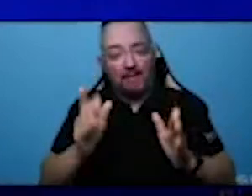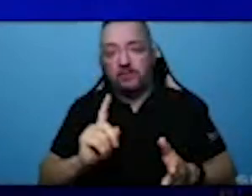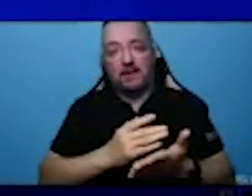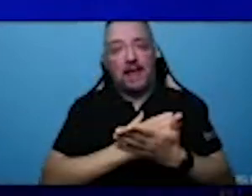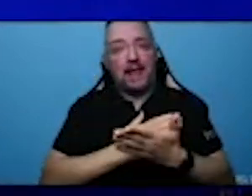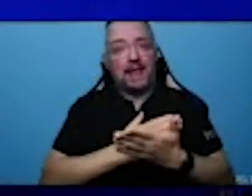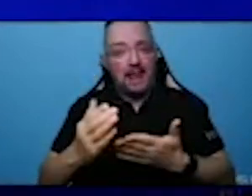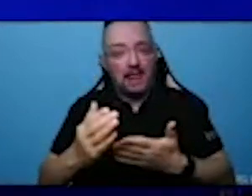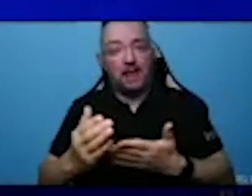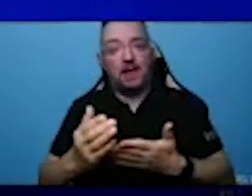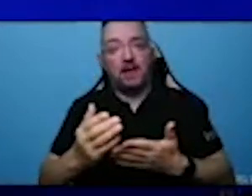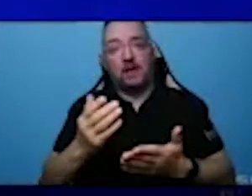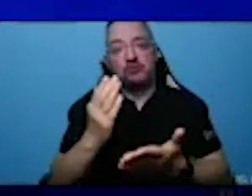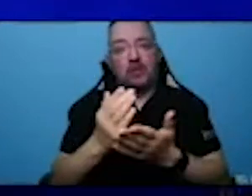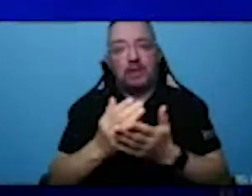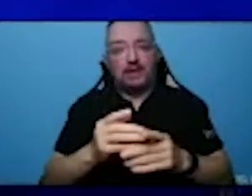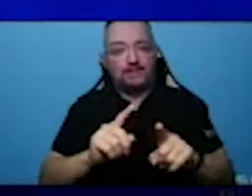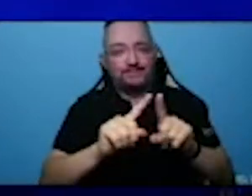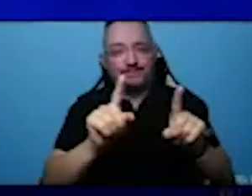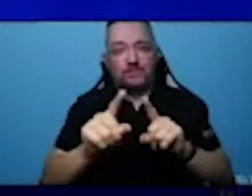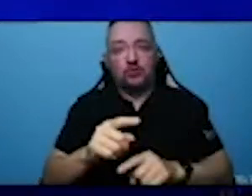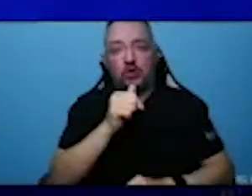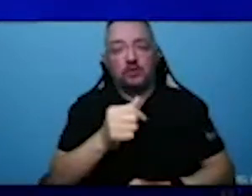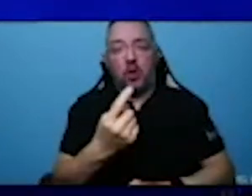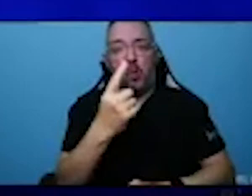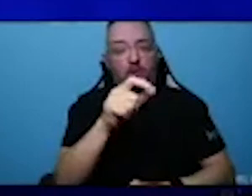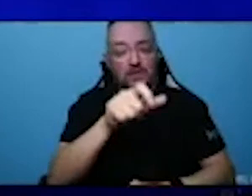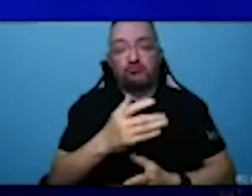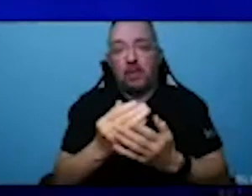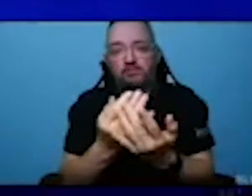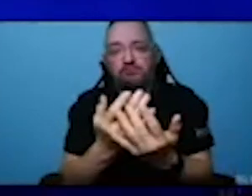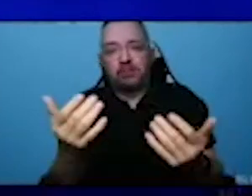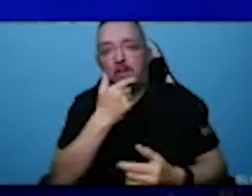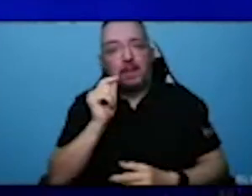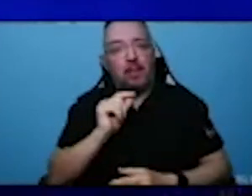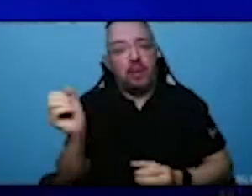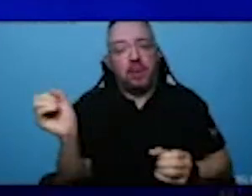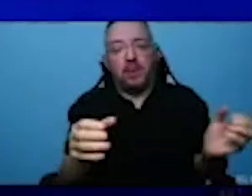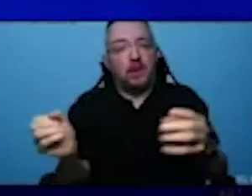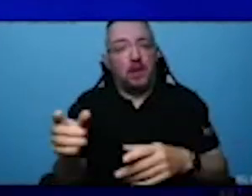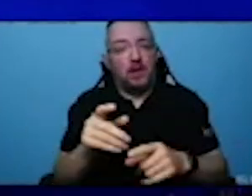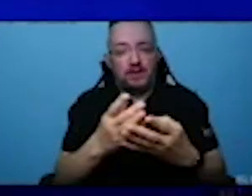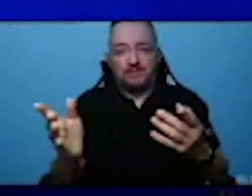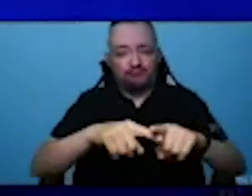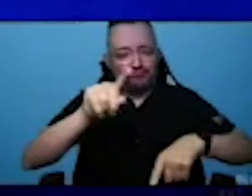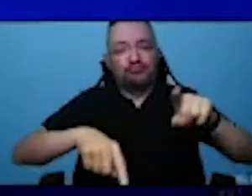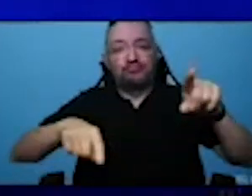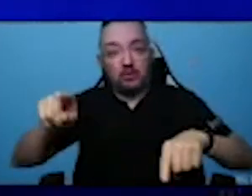so it's not just one voice, it's multiple voices, um, and where that communication needs to be directed in